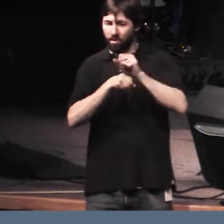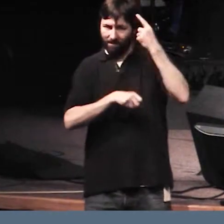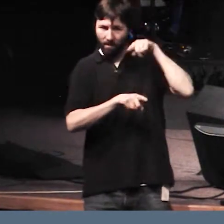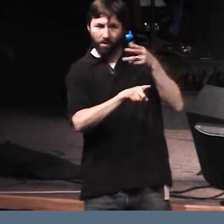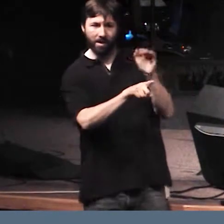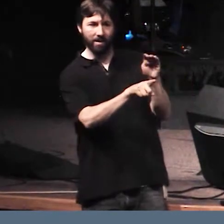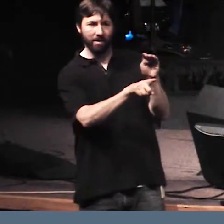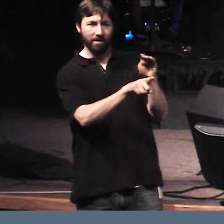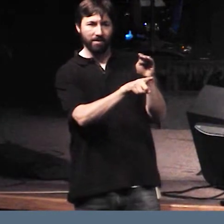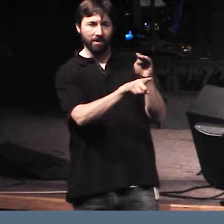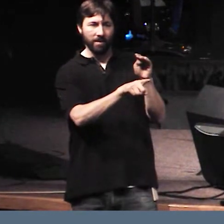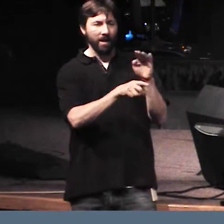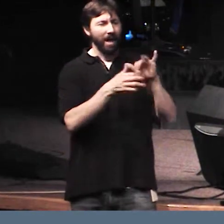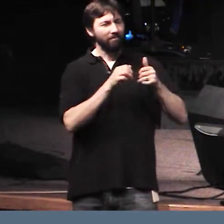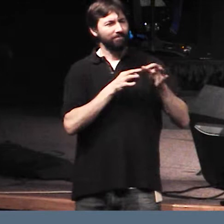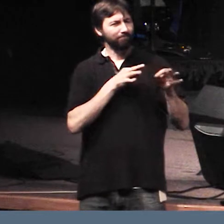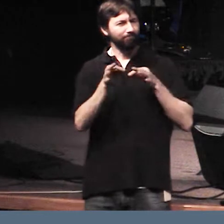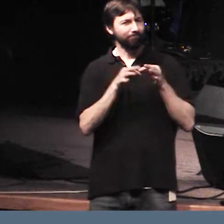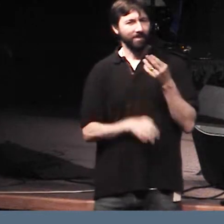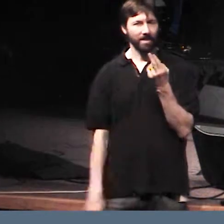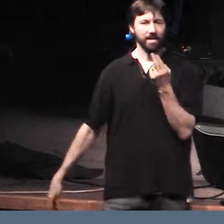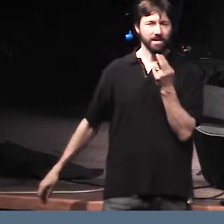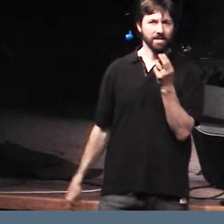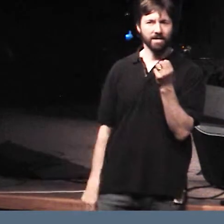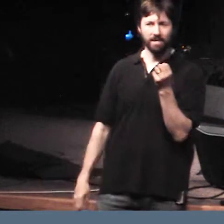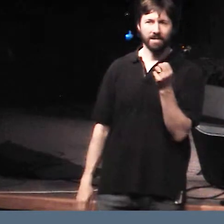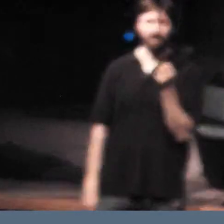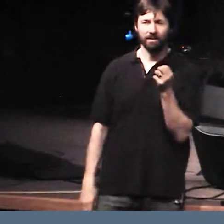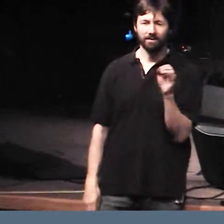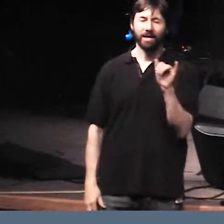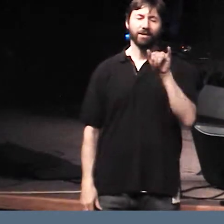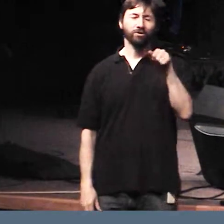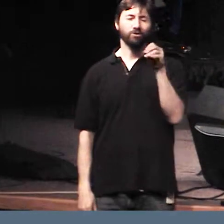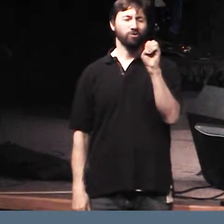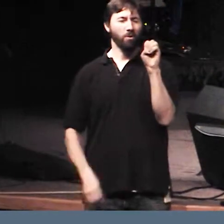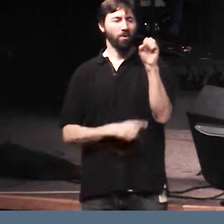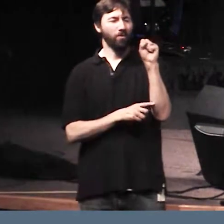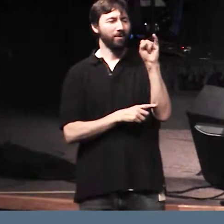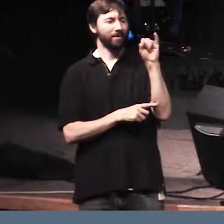I don't know really how to describe this but maybe i could say he was the it was the Joe Simplot of the day